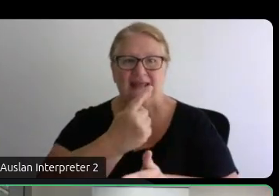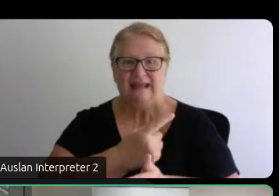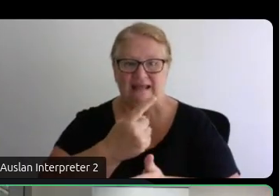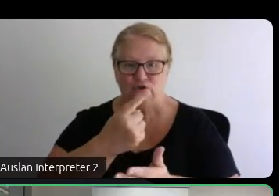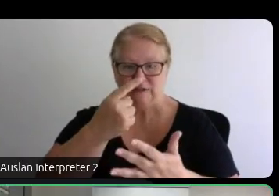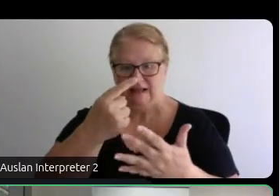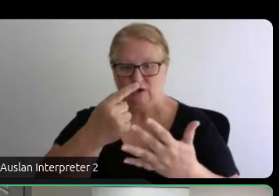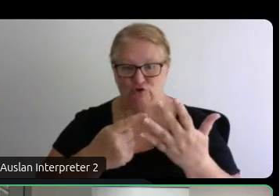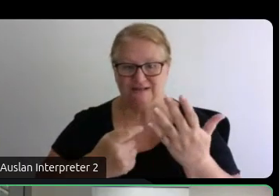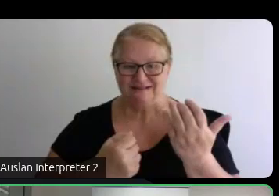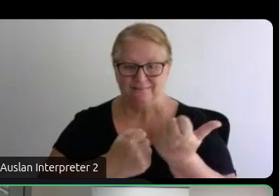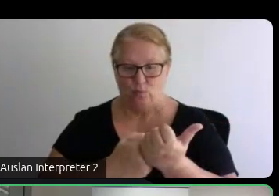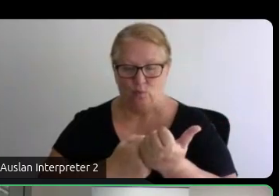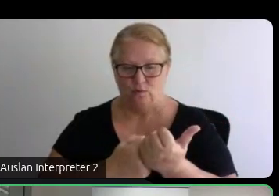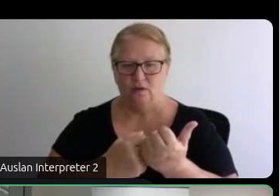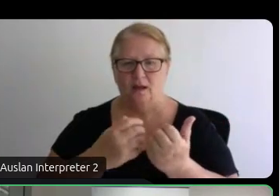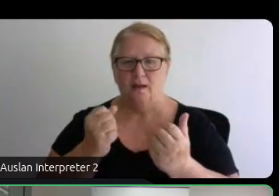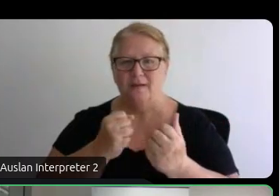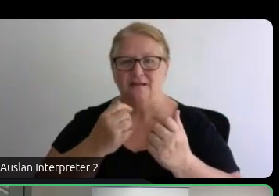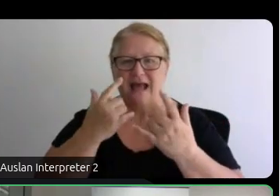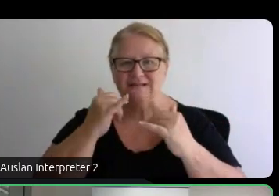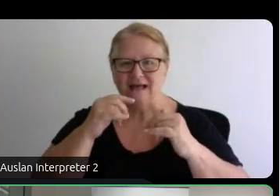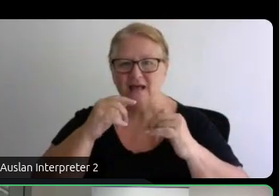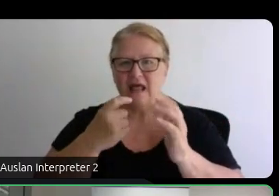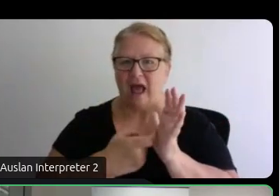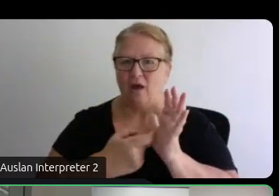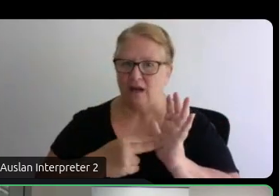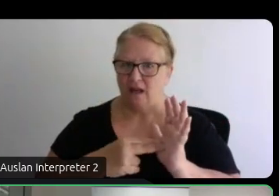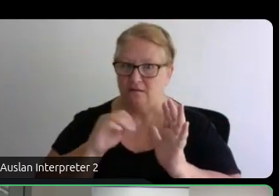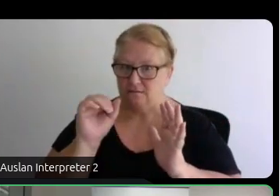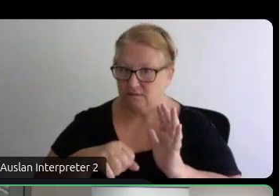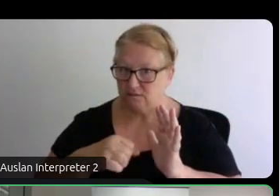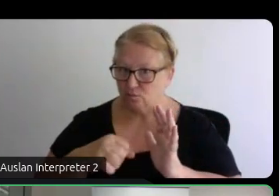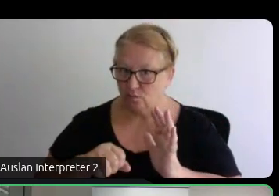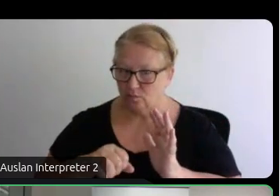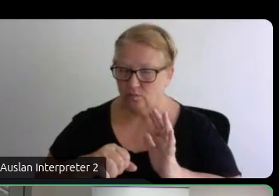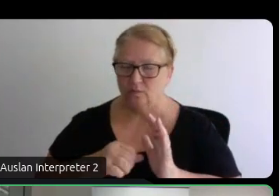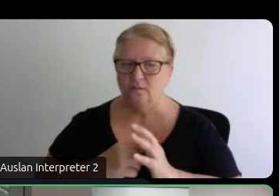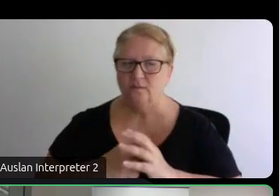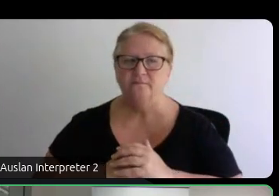assessed as to whether or not it's reasonable or necessary. um and and each individual orders